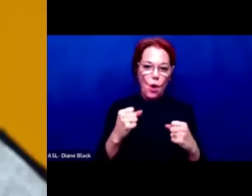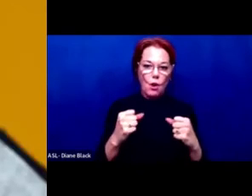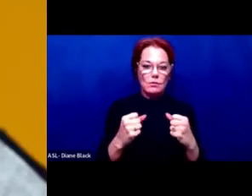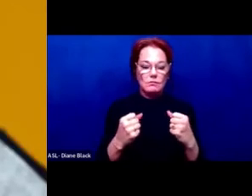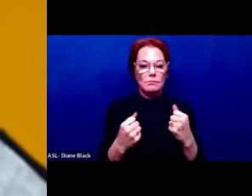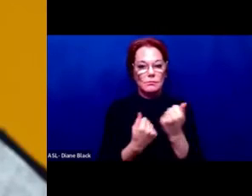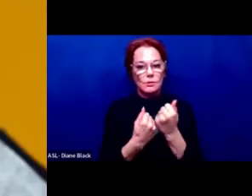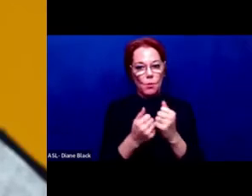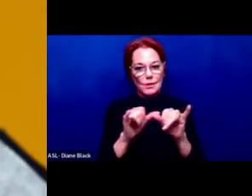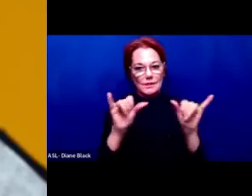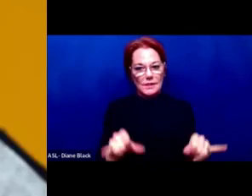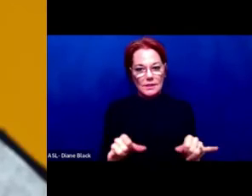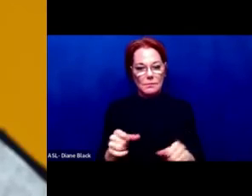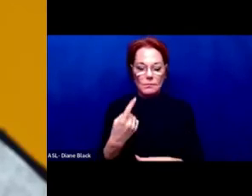a lot more in that regard to break down some of those